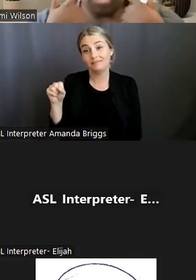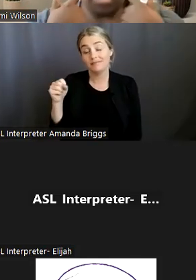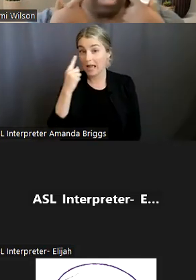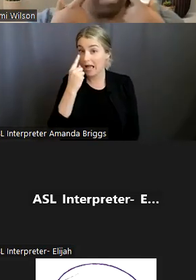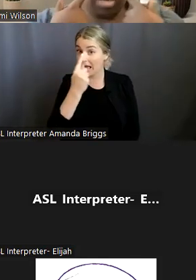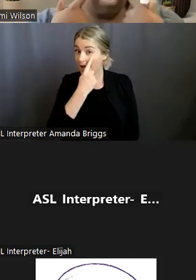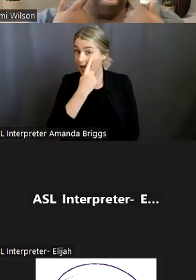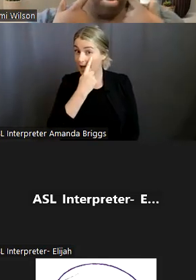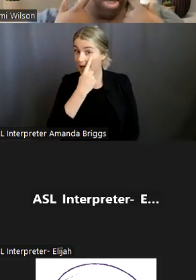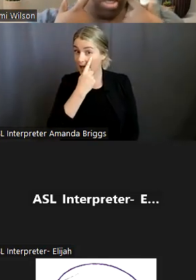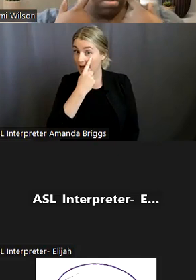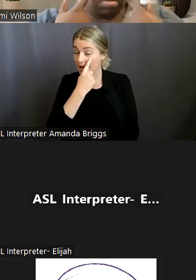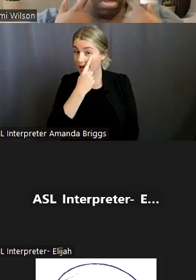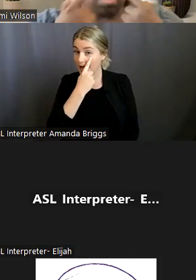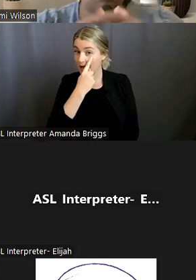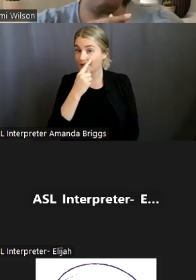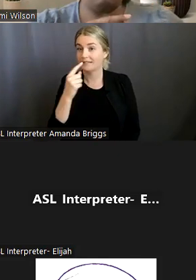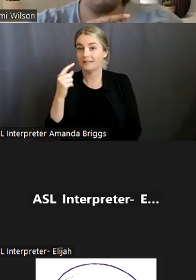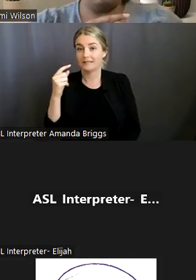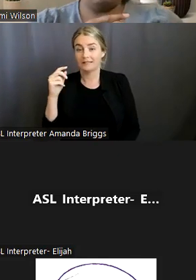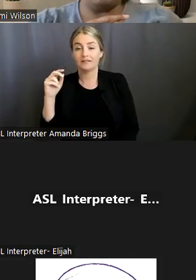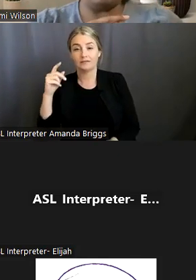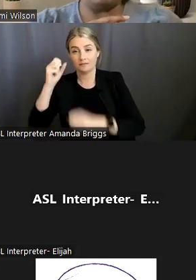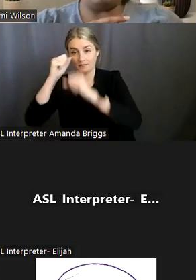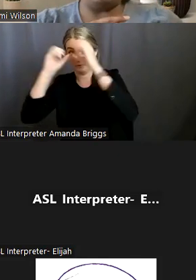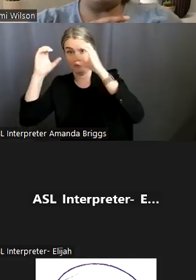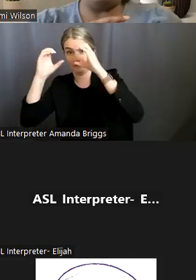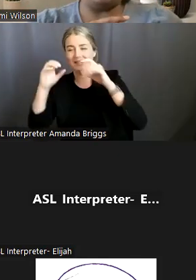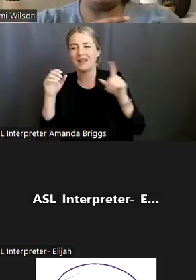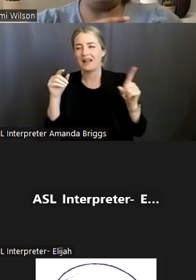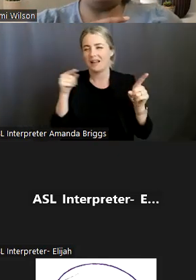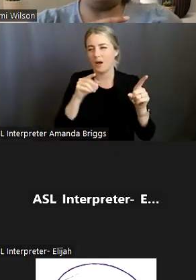eyes are not typically pinpointed, like they are with opiates.